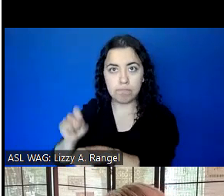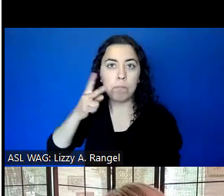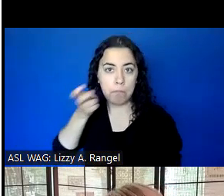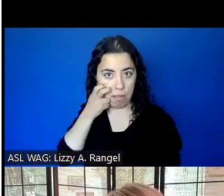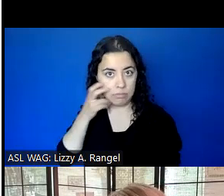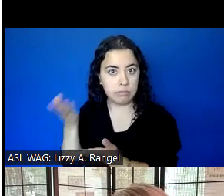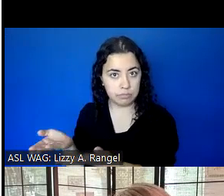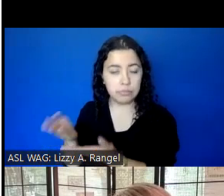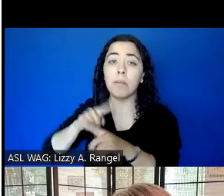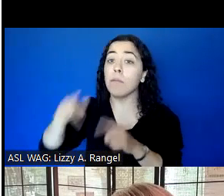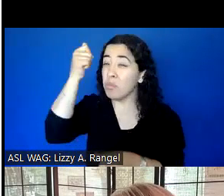So breaking it down even more,